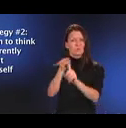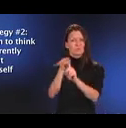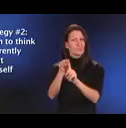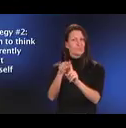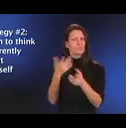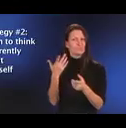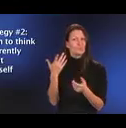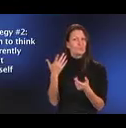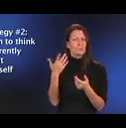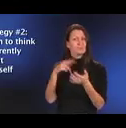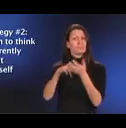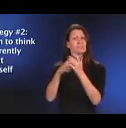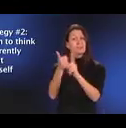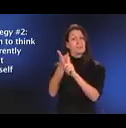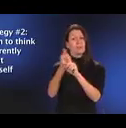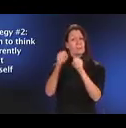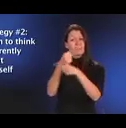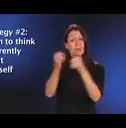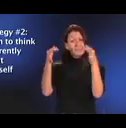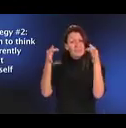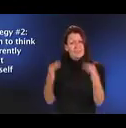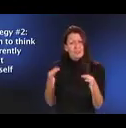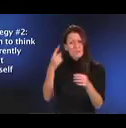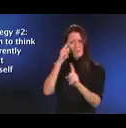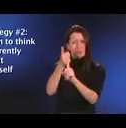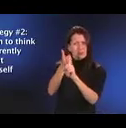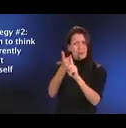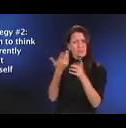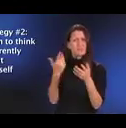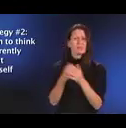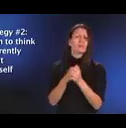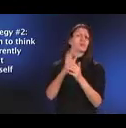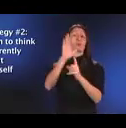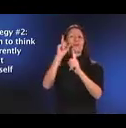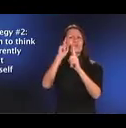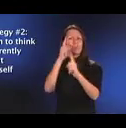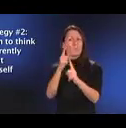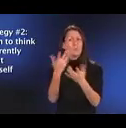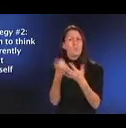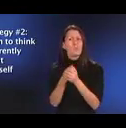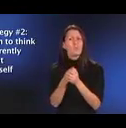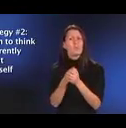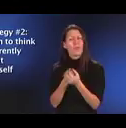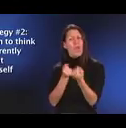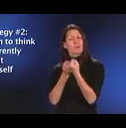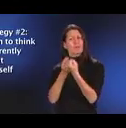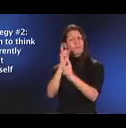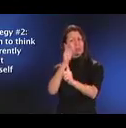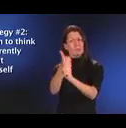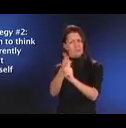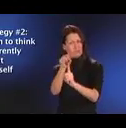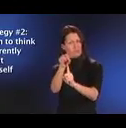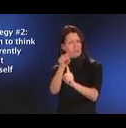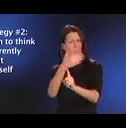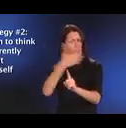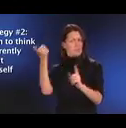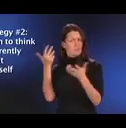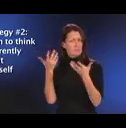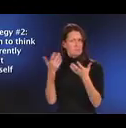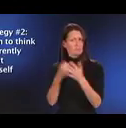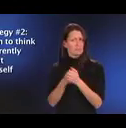You can make decisions about your care, identify your goals and advocating for yourself.